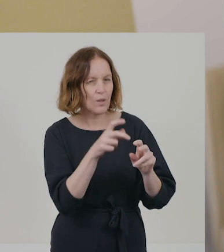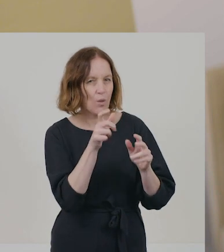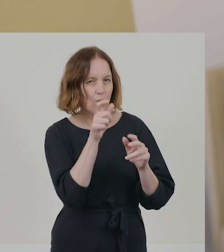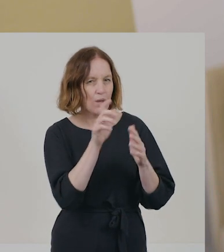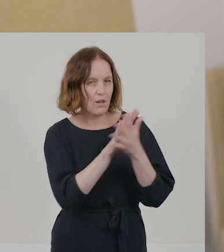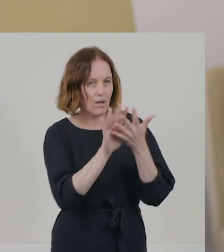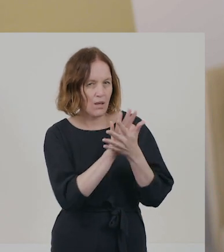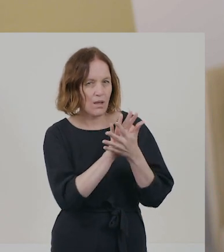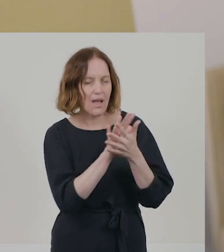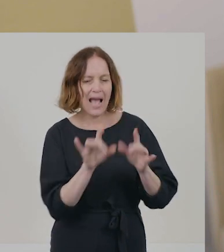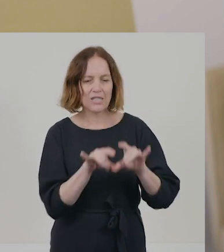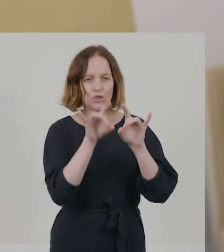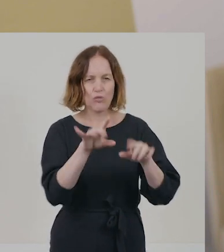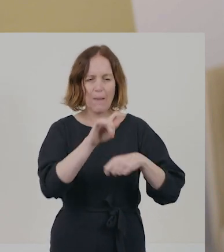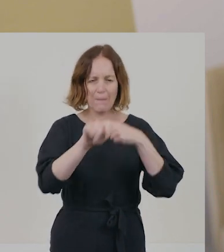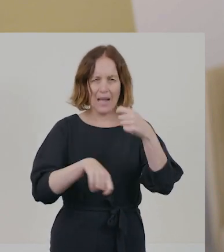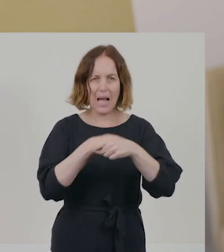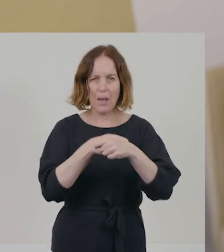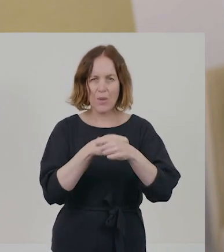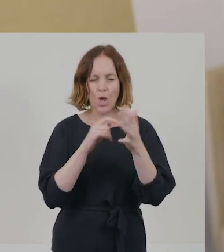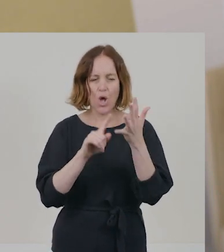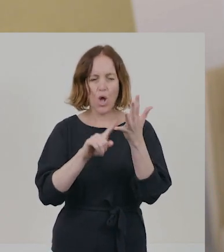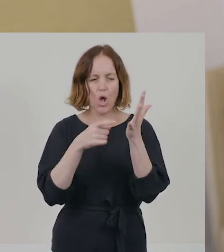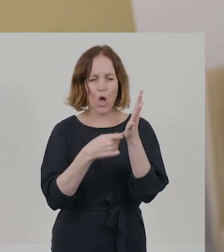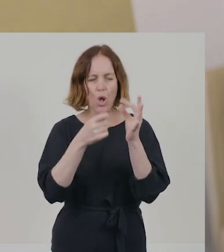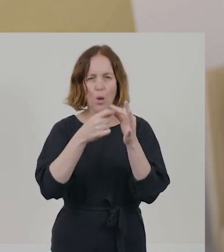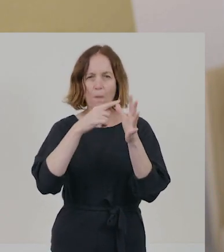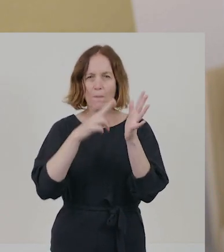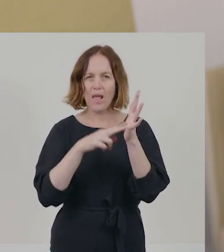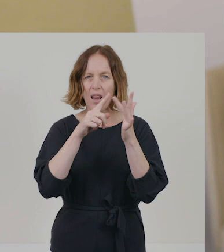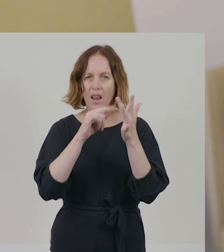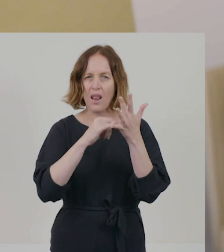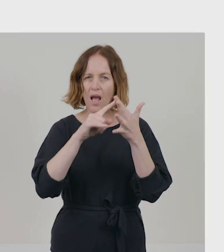The text says, "Australia became one of the most urbanised countries in the world."